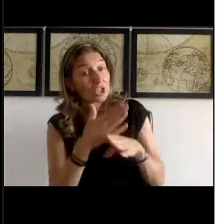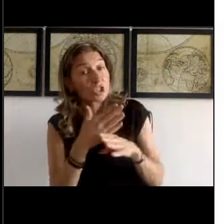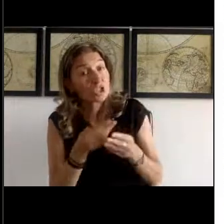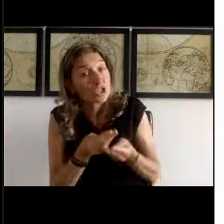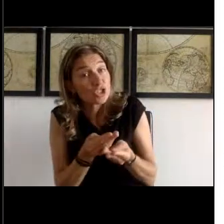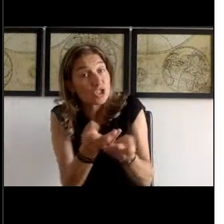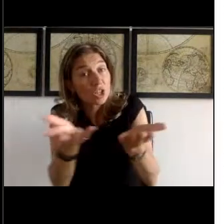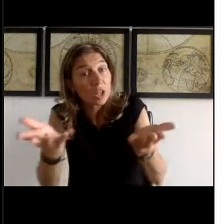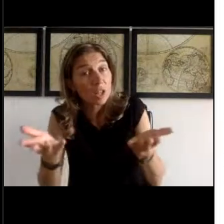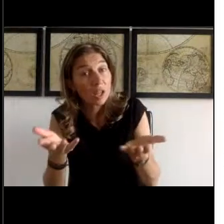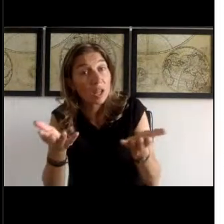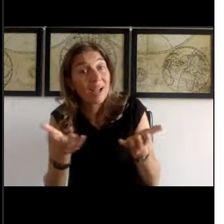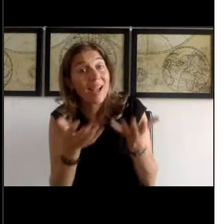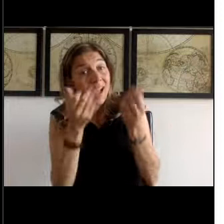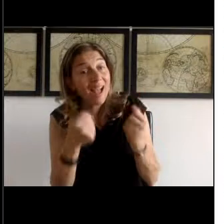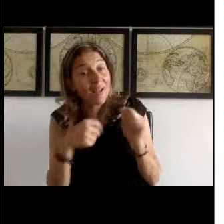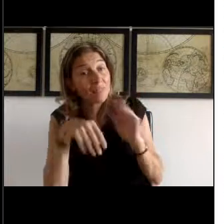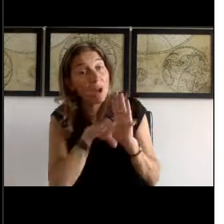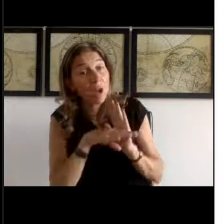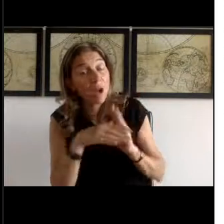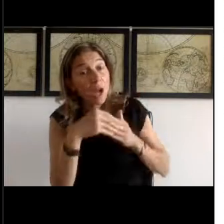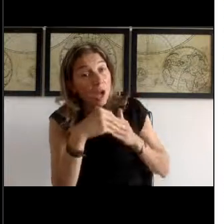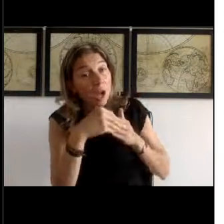to give budget for 24 hours assistance?